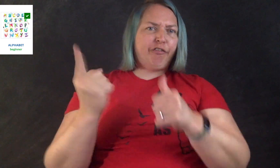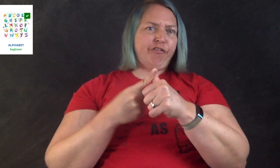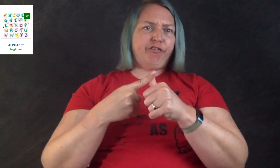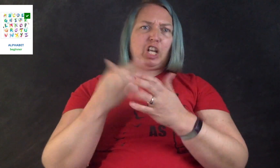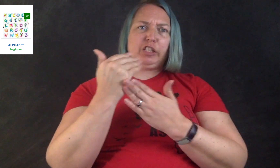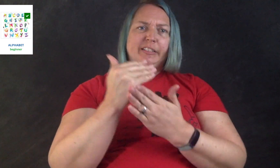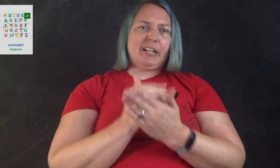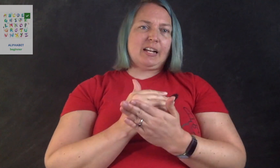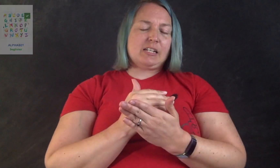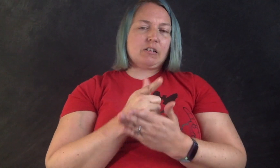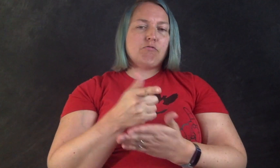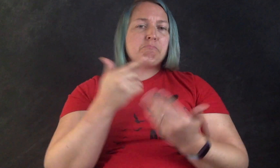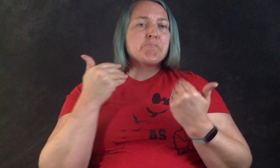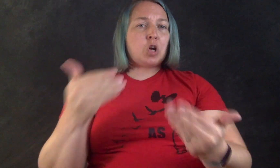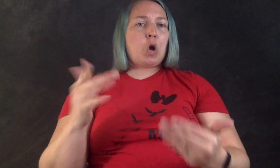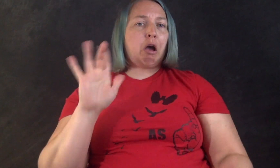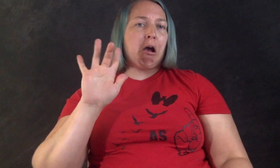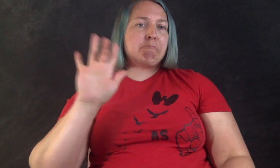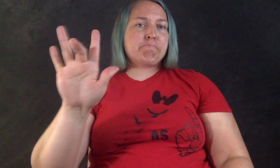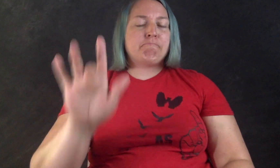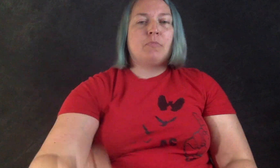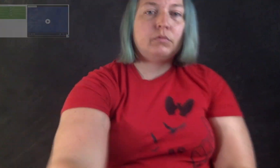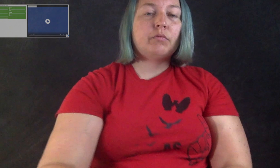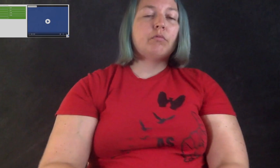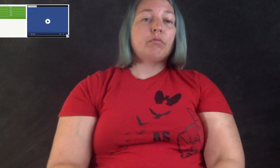Go ahead and click on Alphabet.